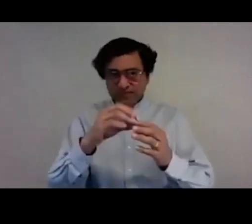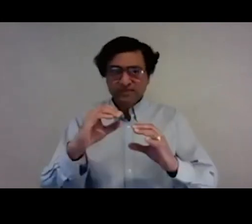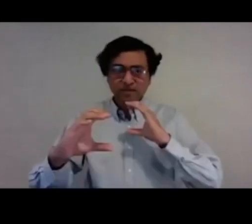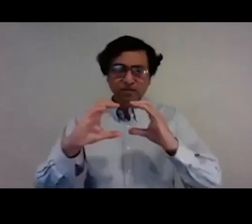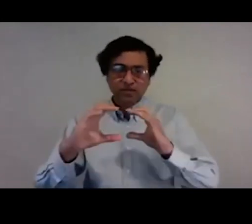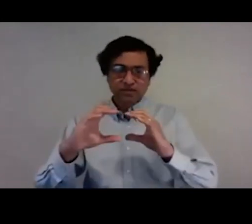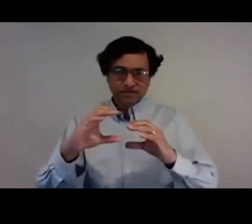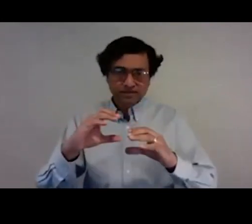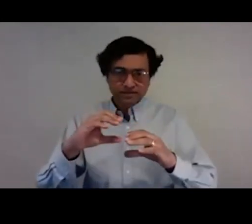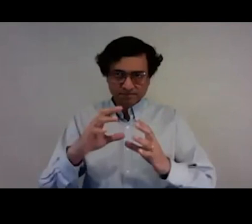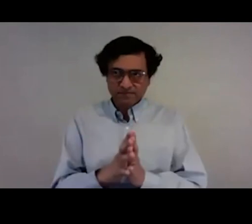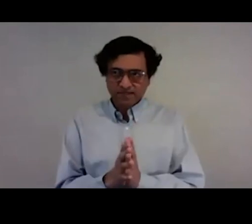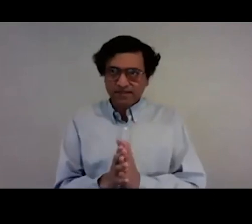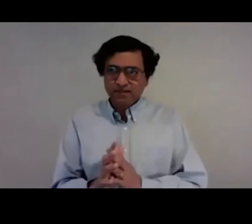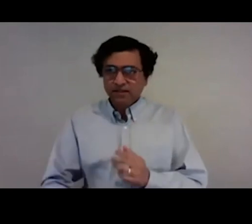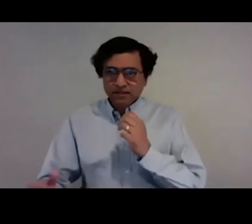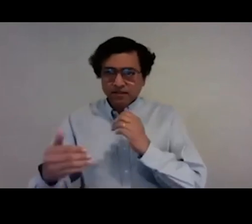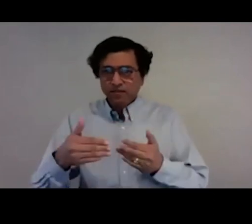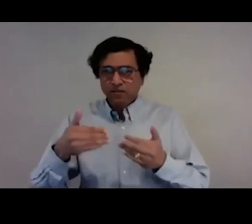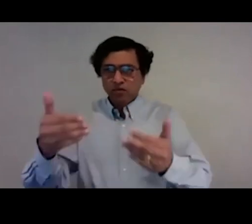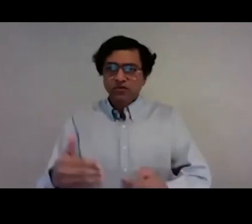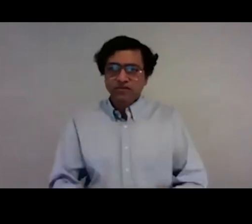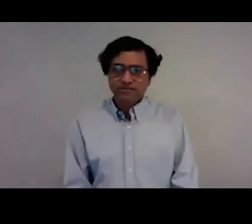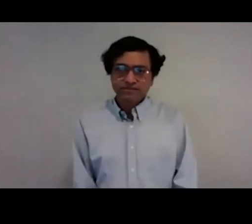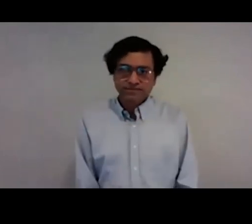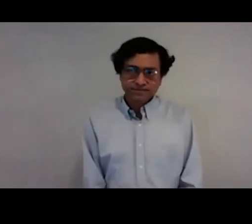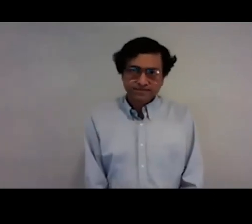with you the best ways to communicate for deaf